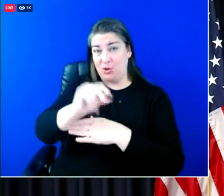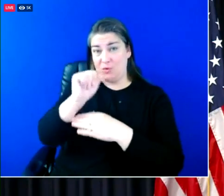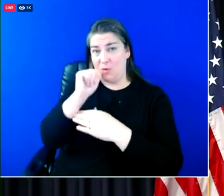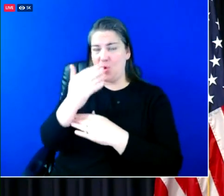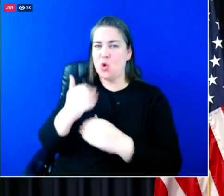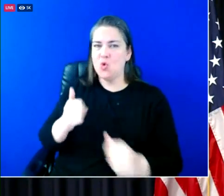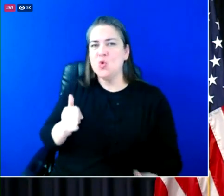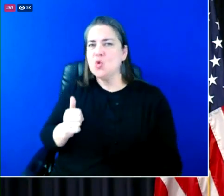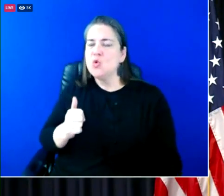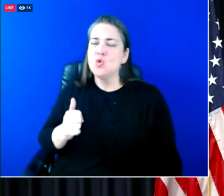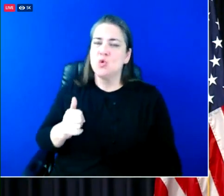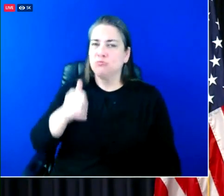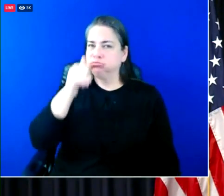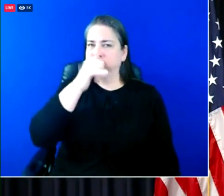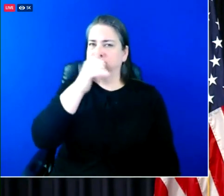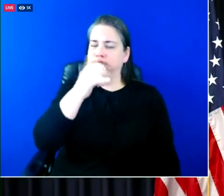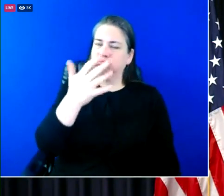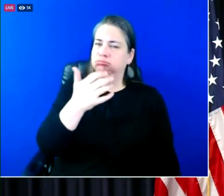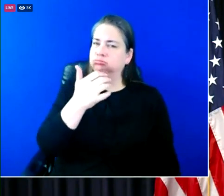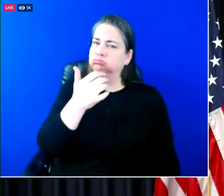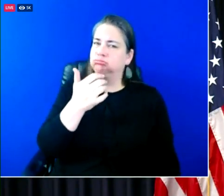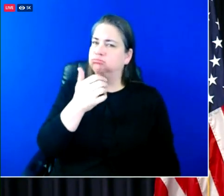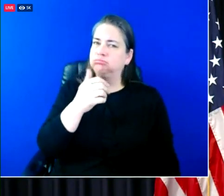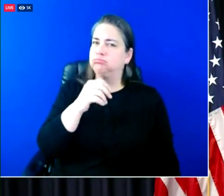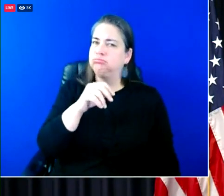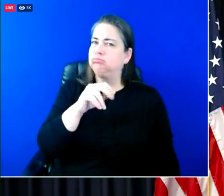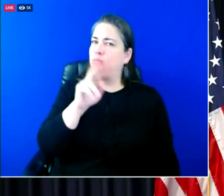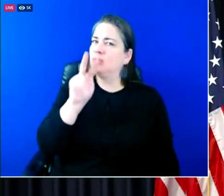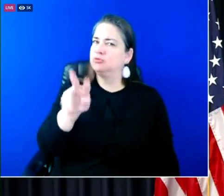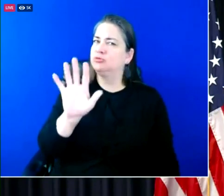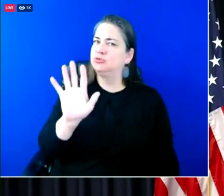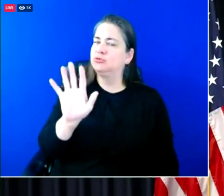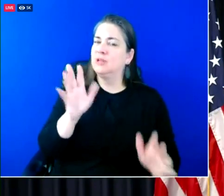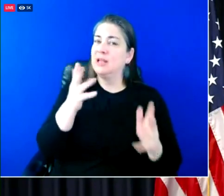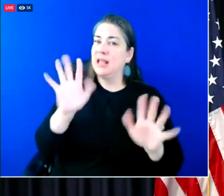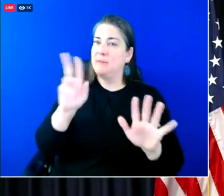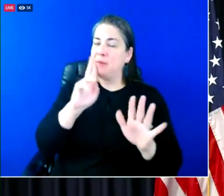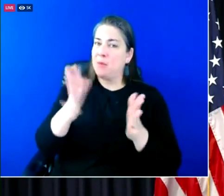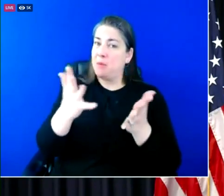suggest that you look at letting people out early s so that they can get home